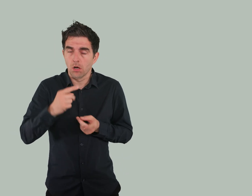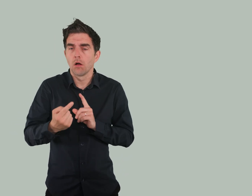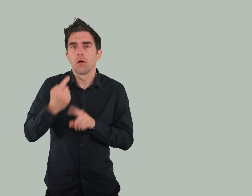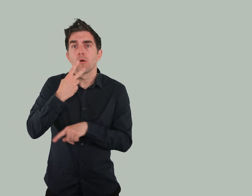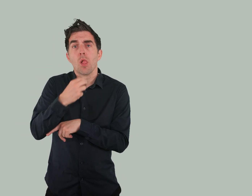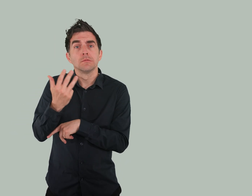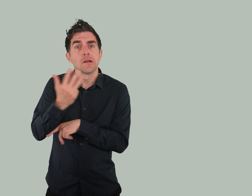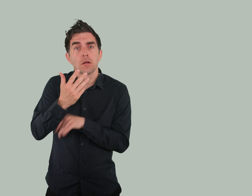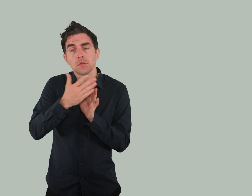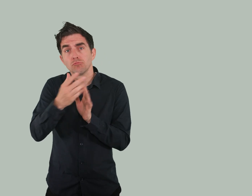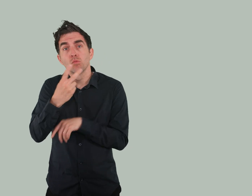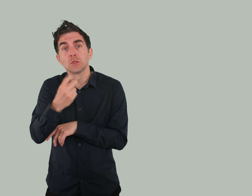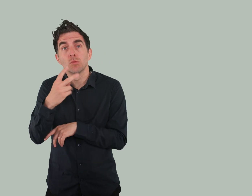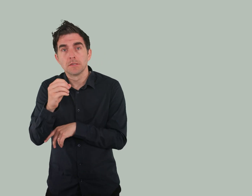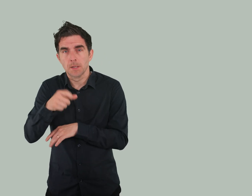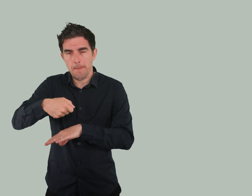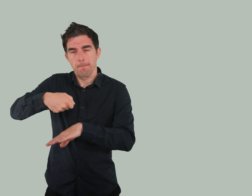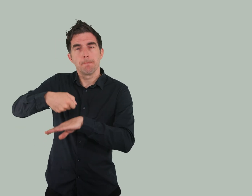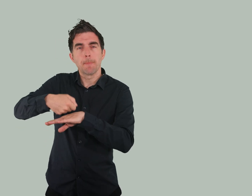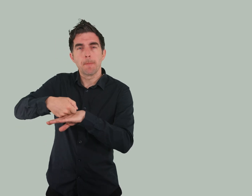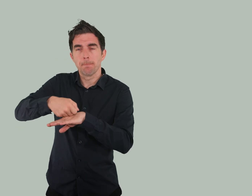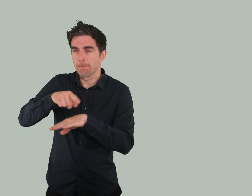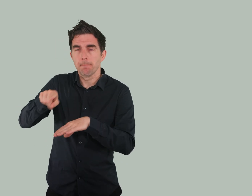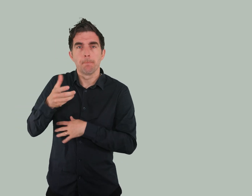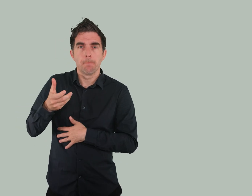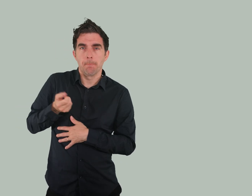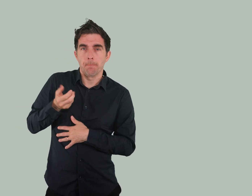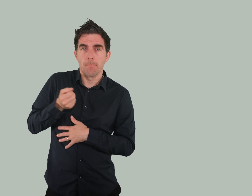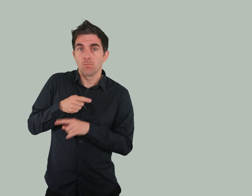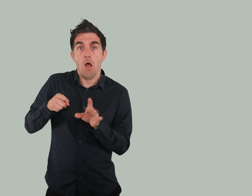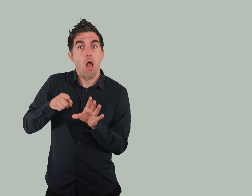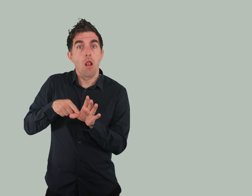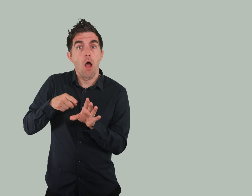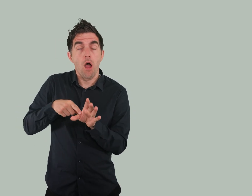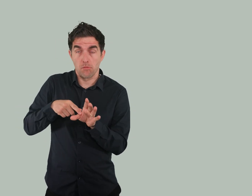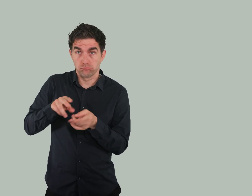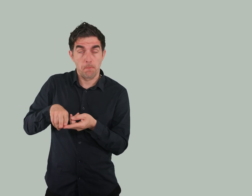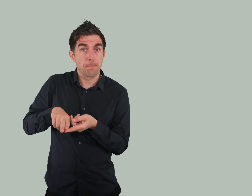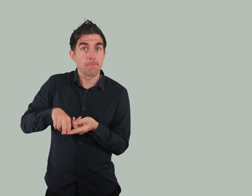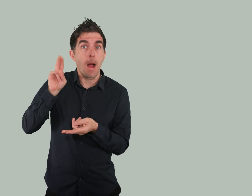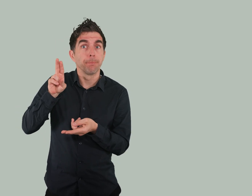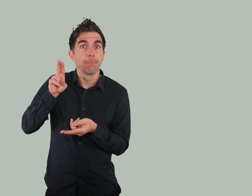Since 2019–20, minimum wages for young workers have risen sharply.